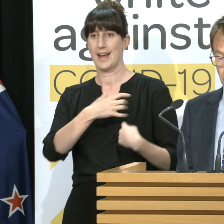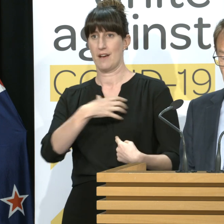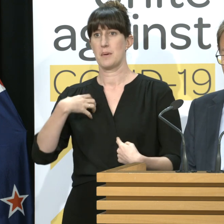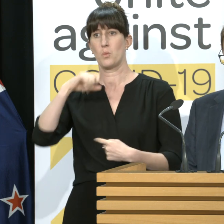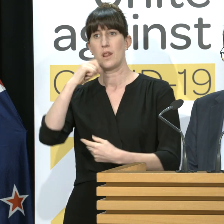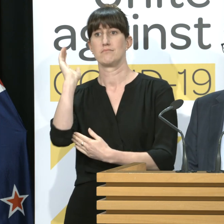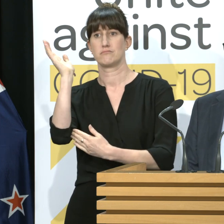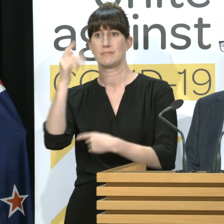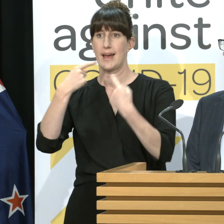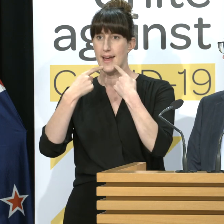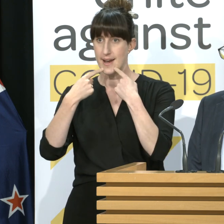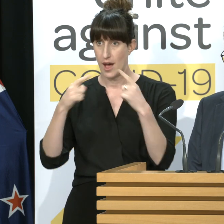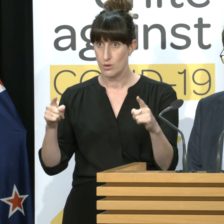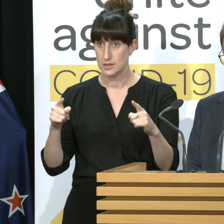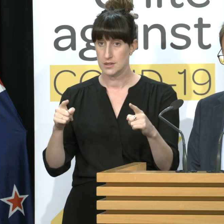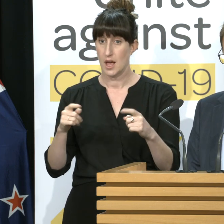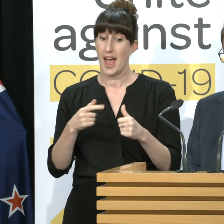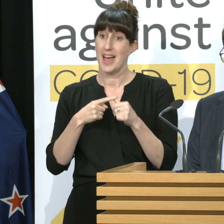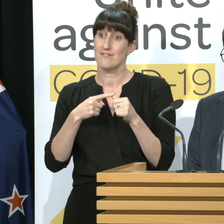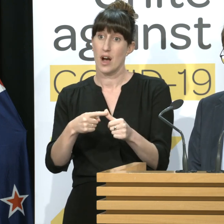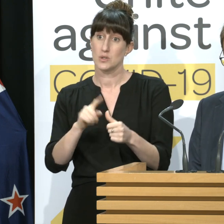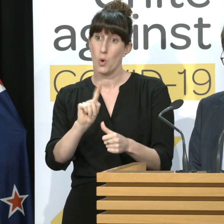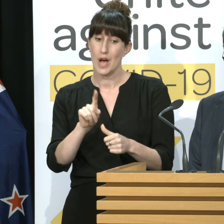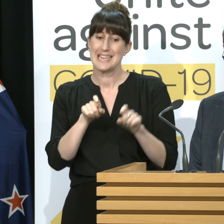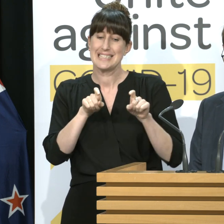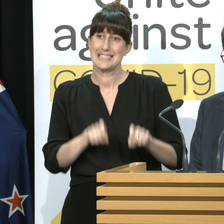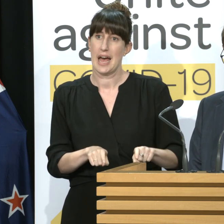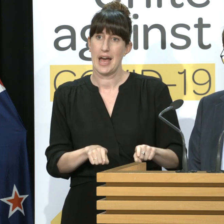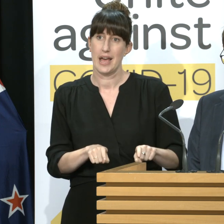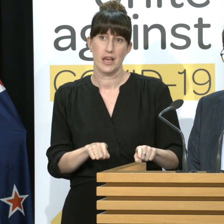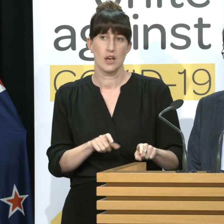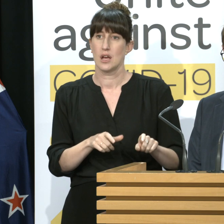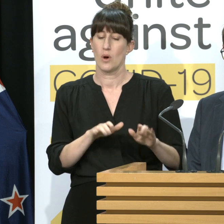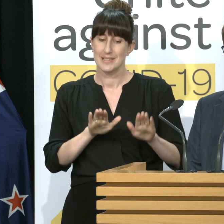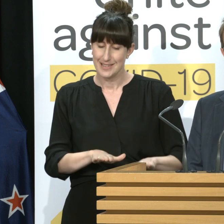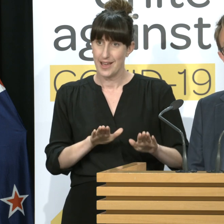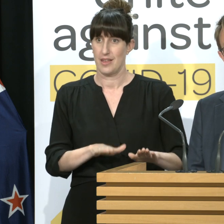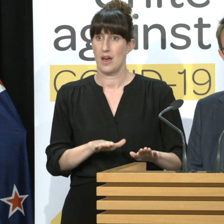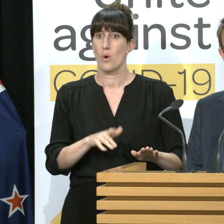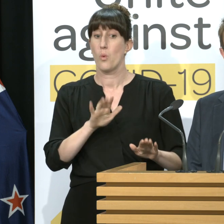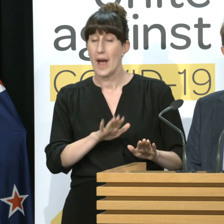where you are until we provide further advice about what to do. It's very important in the first instance,